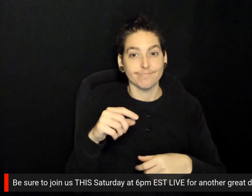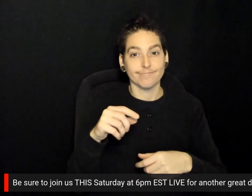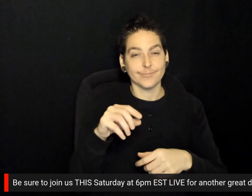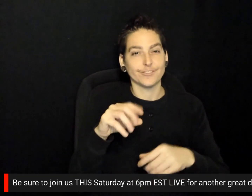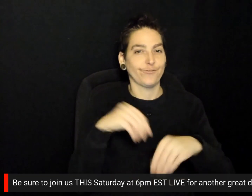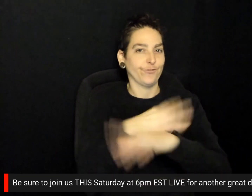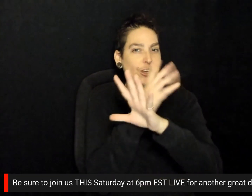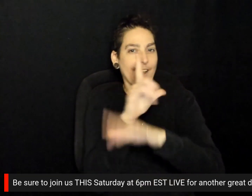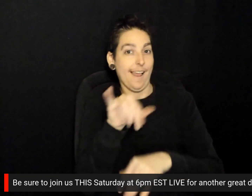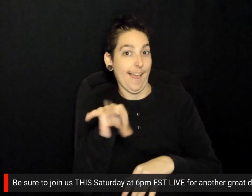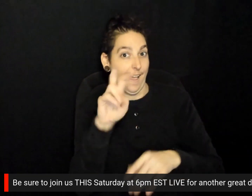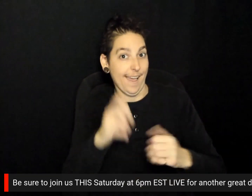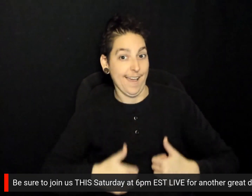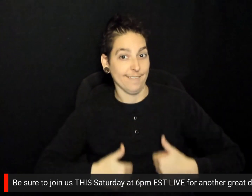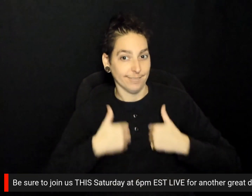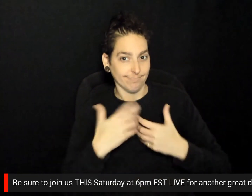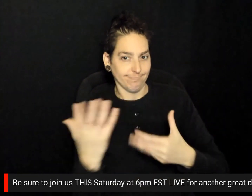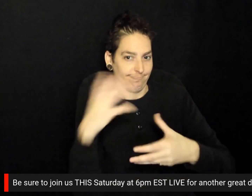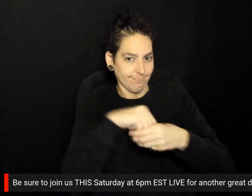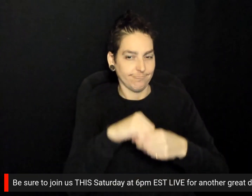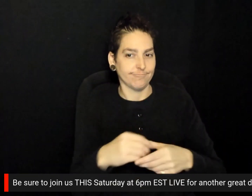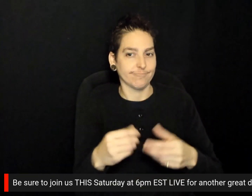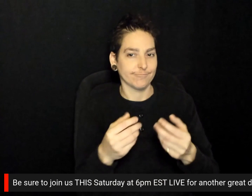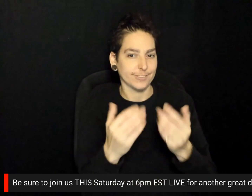Sign1News will be broadcasting live updates Monday through Friday